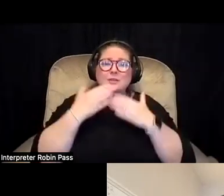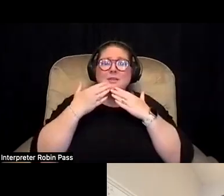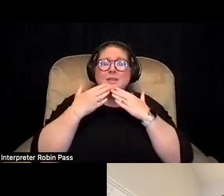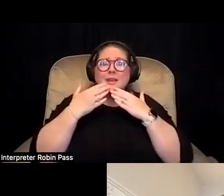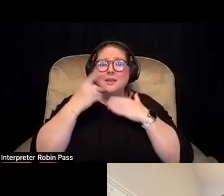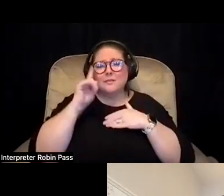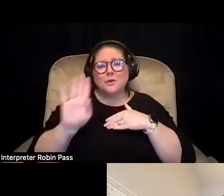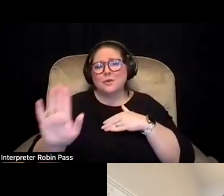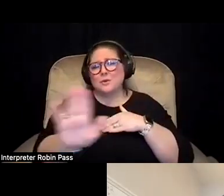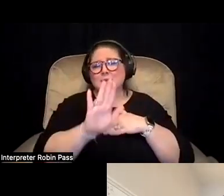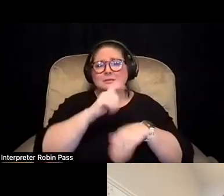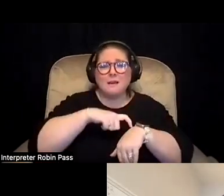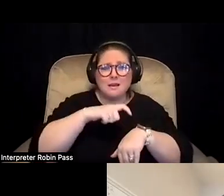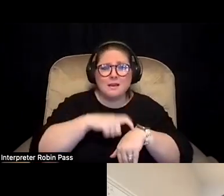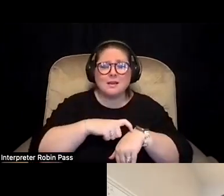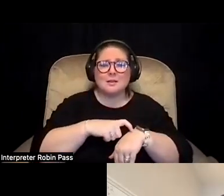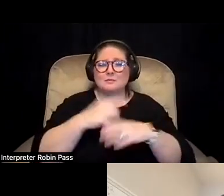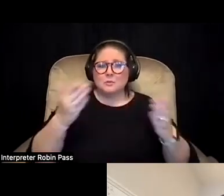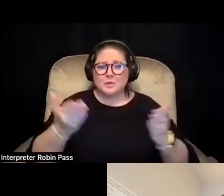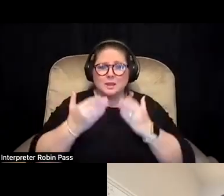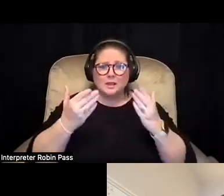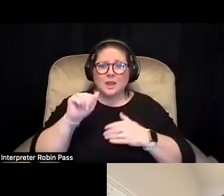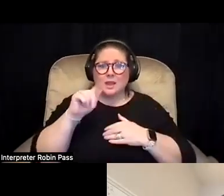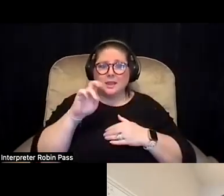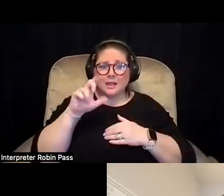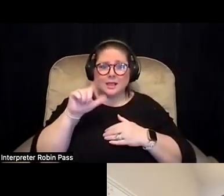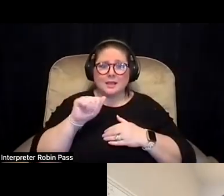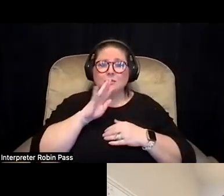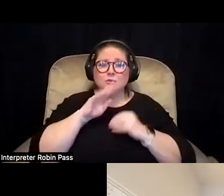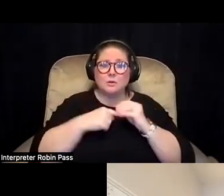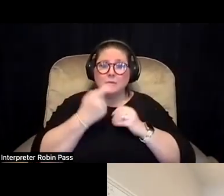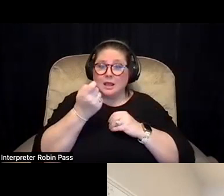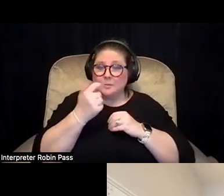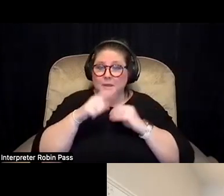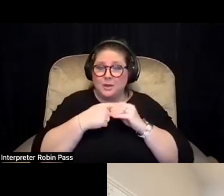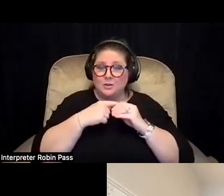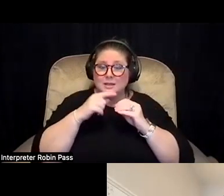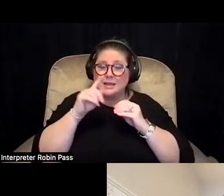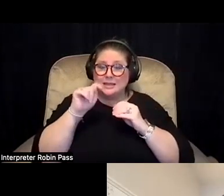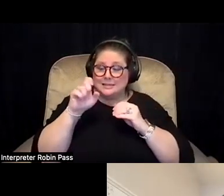for being here um akilah talked a little bit about textbooks and how many textbooks did not